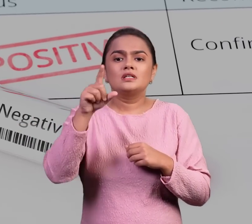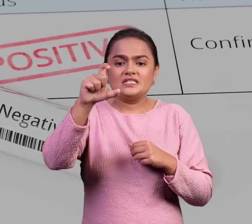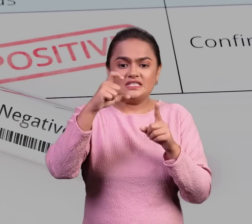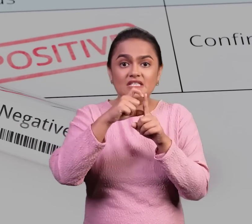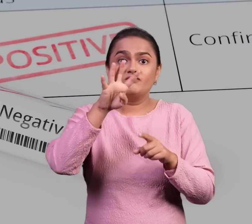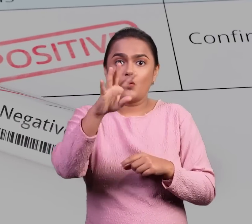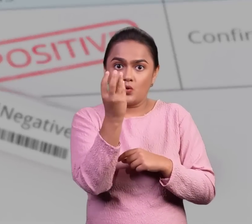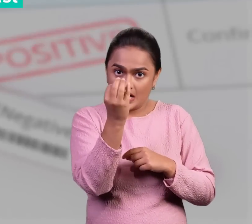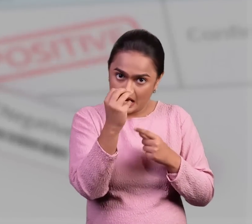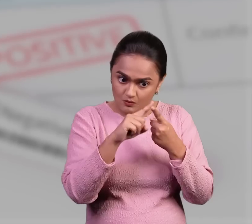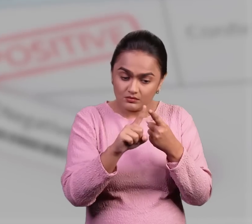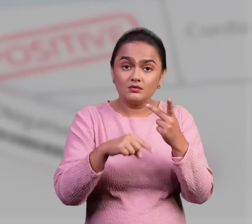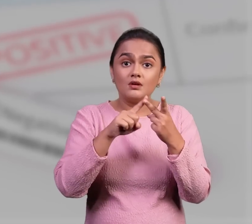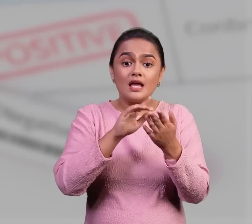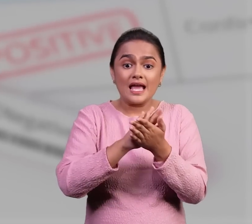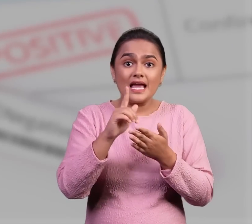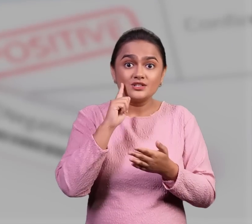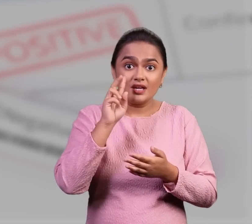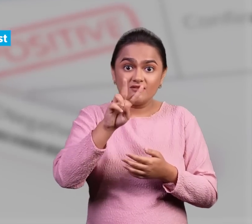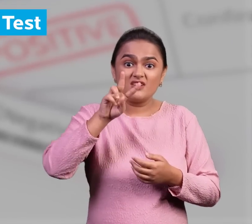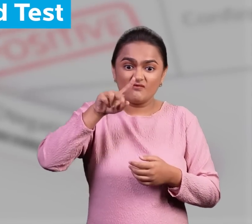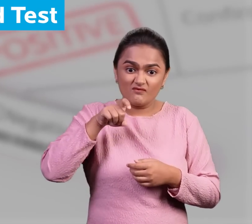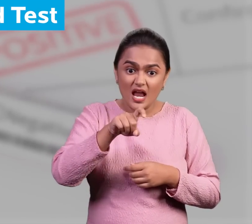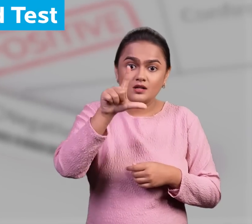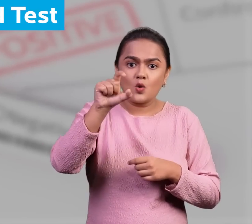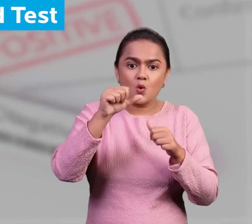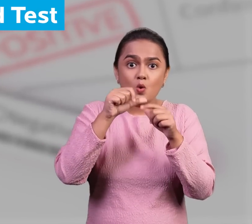They have to be tested for CD4 count and HIV viral load.